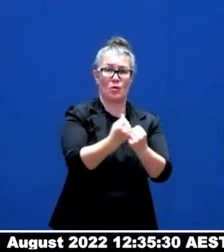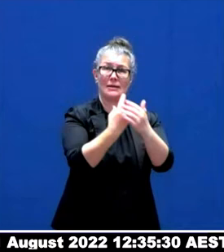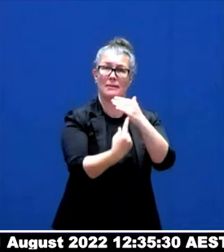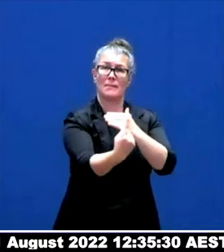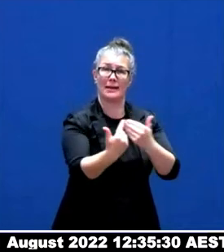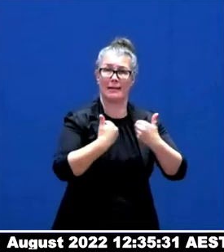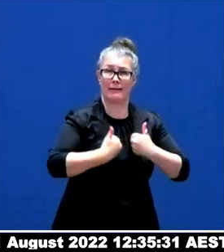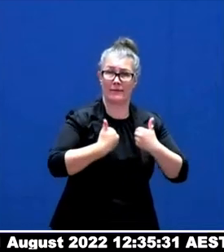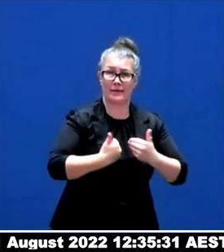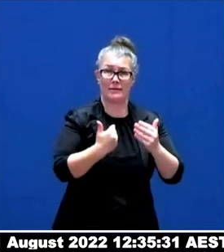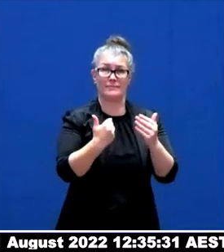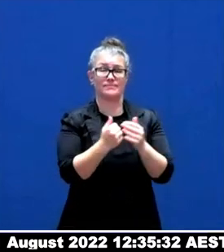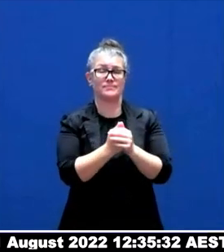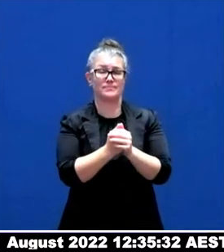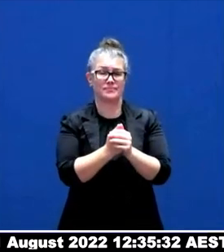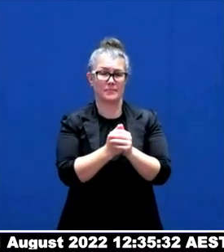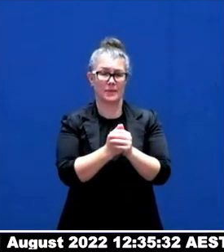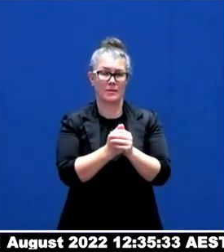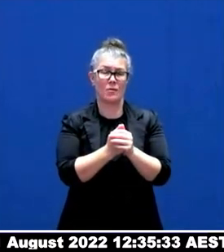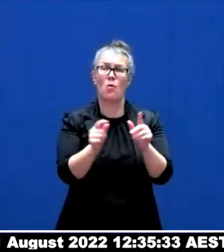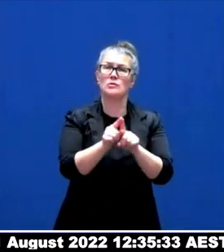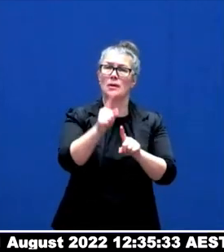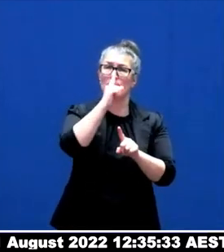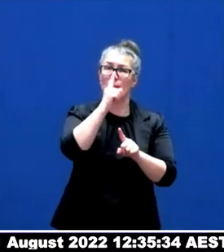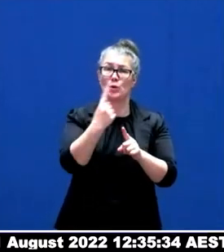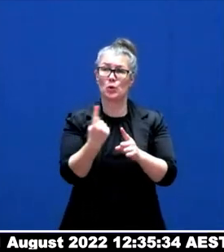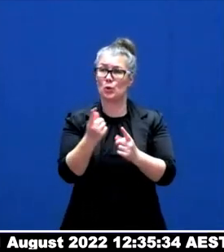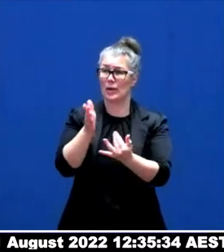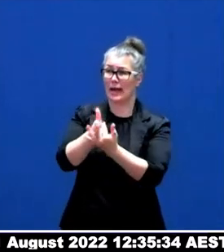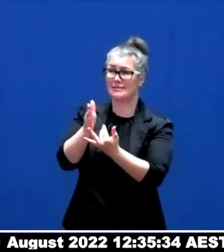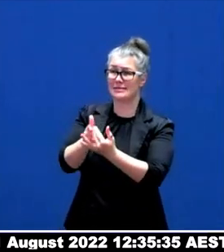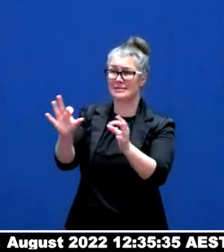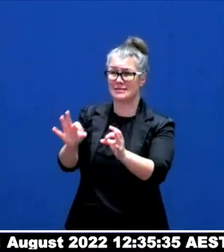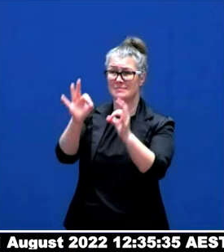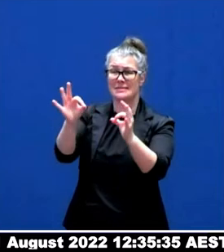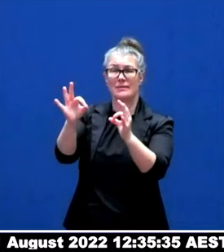For people who may be accessing Specialist Homelessness Services or properties managed